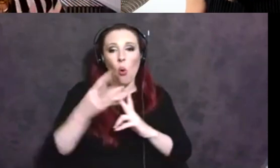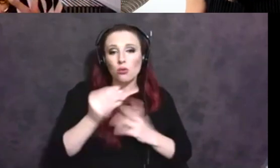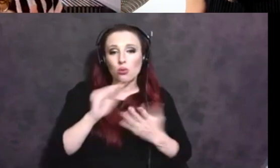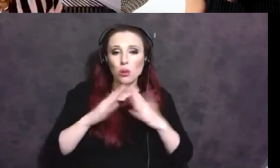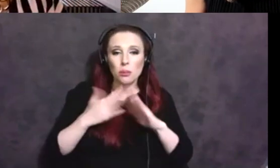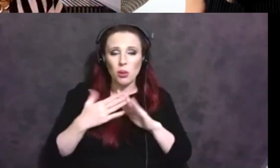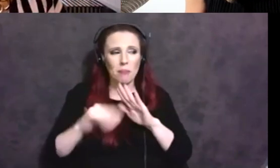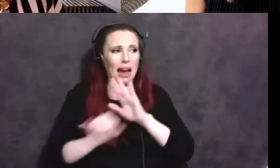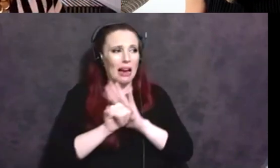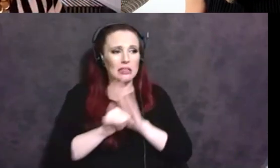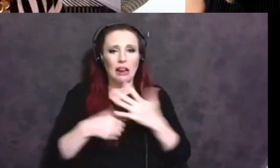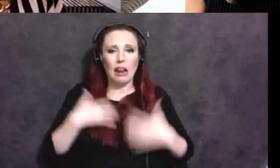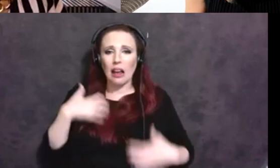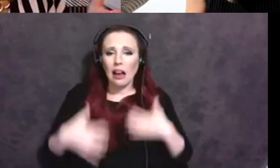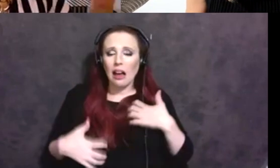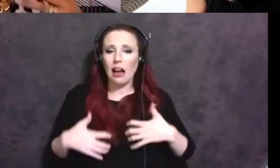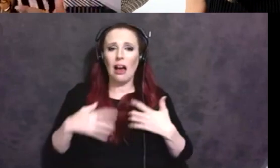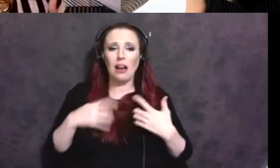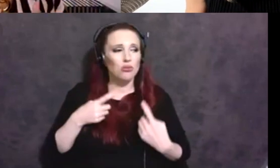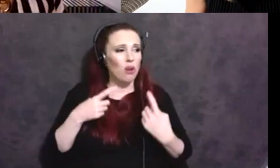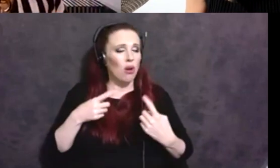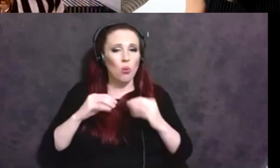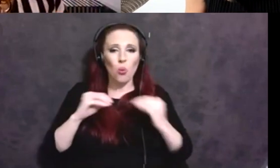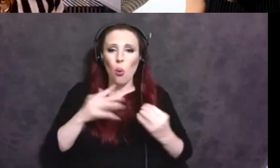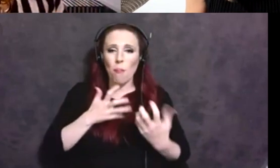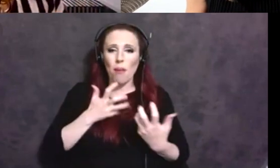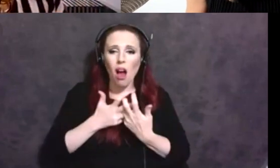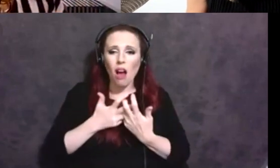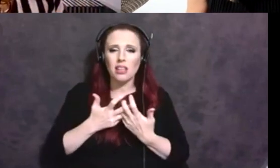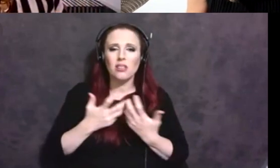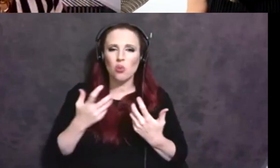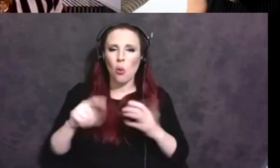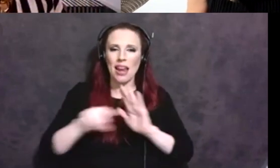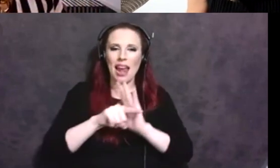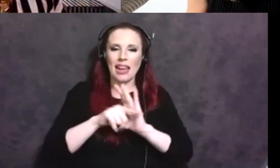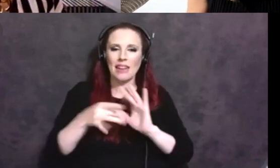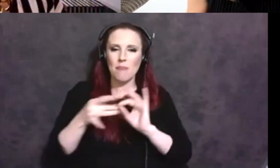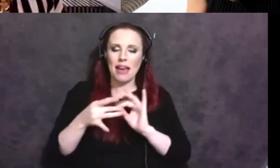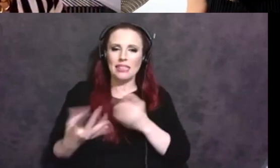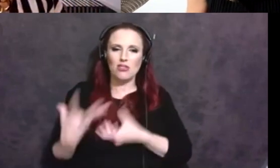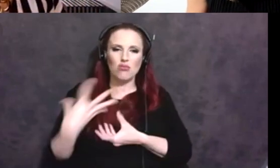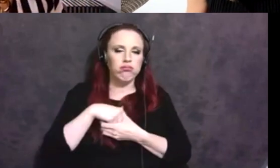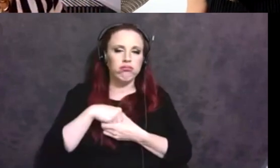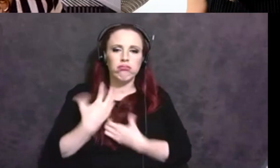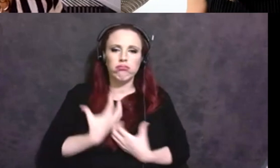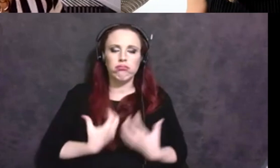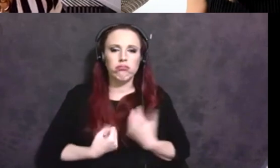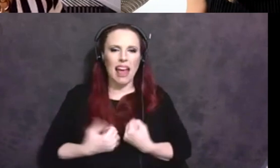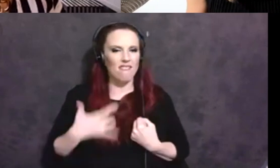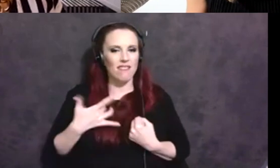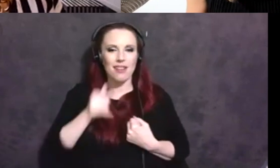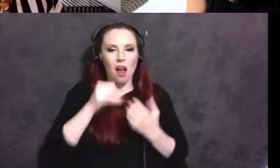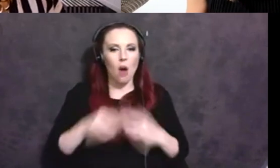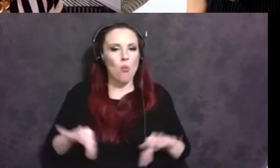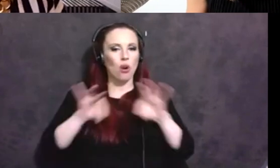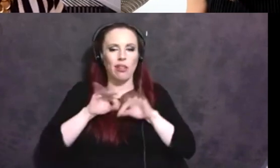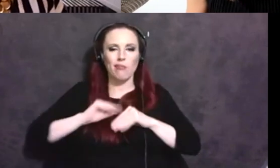I consistently had negative messages coming in my peer group and struggled with identity